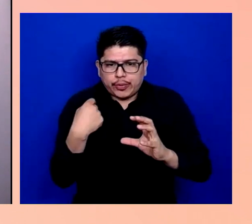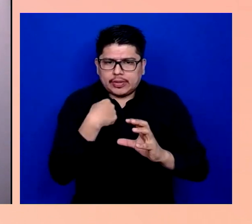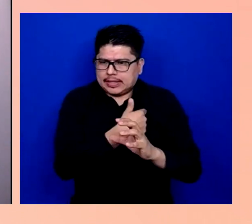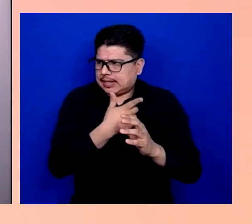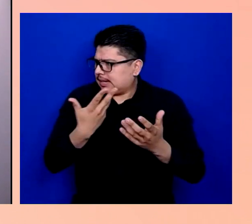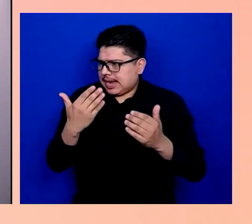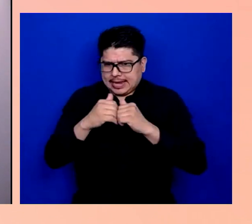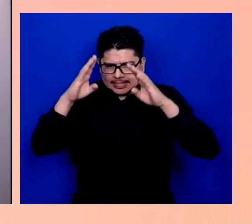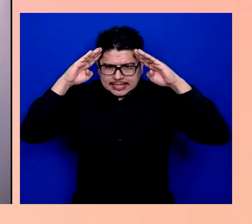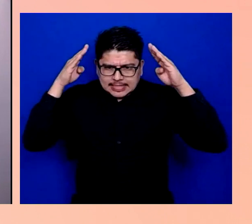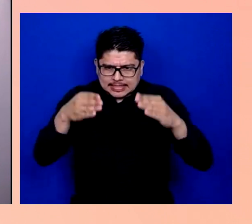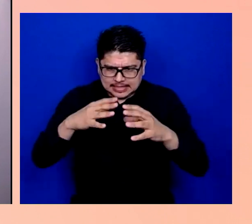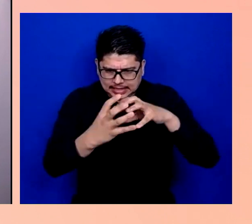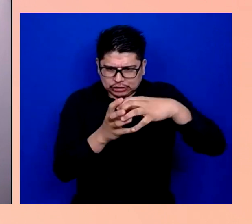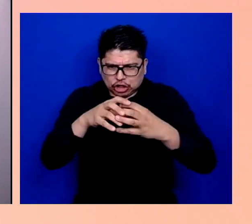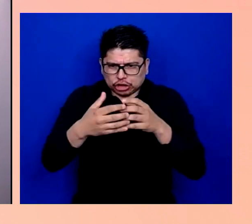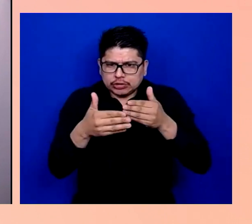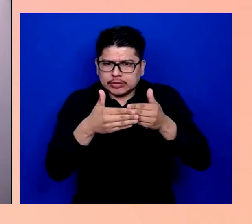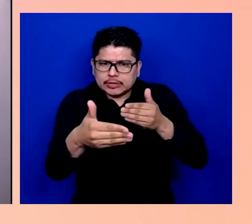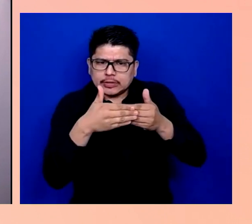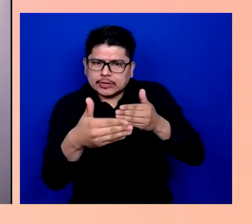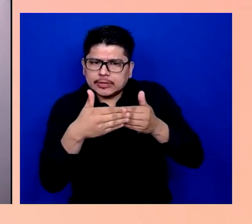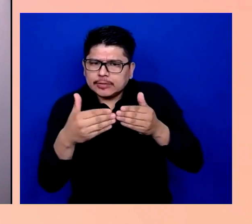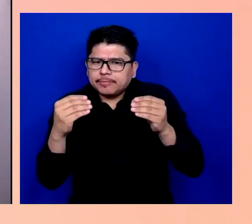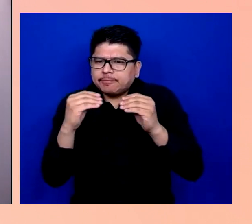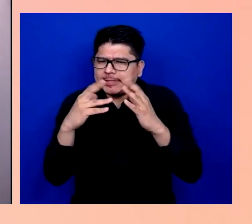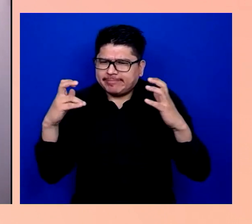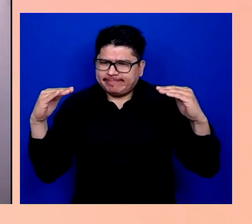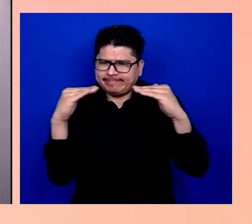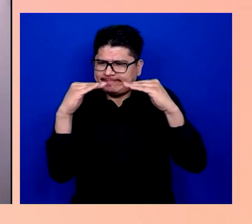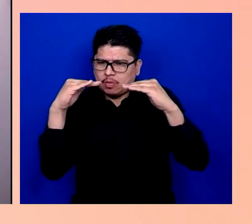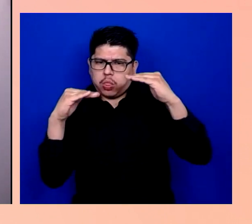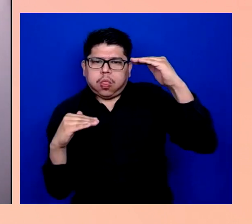those inequities within accessible tech.